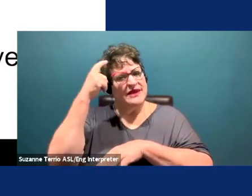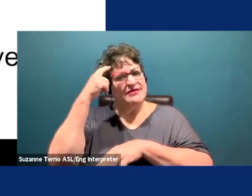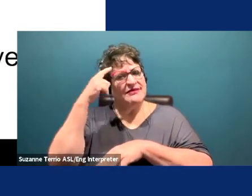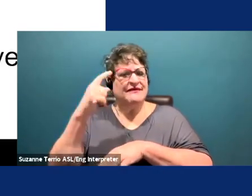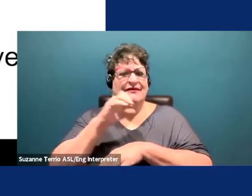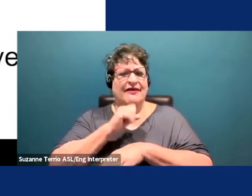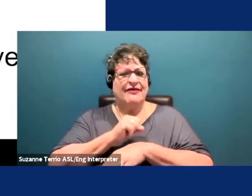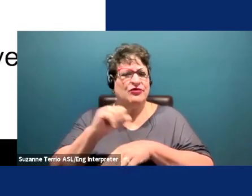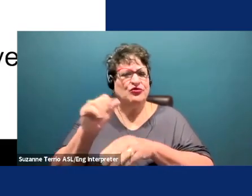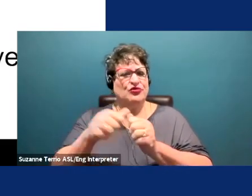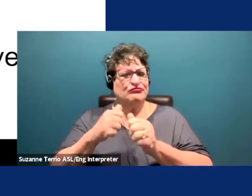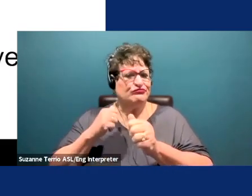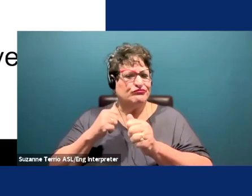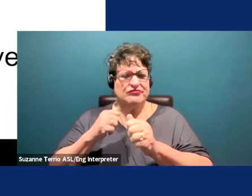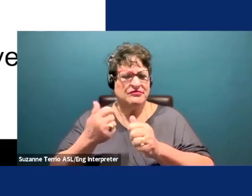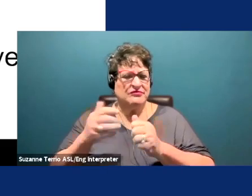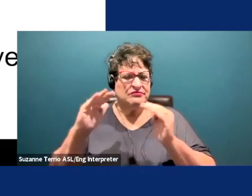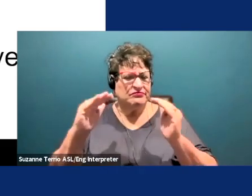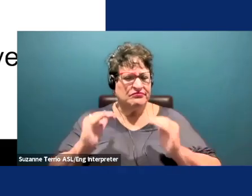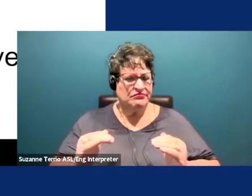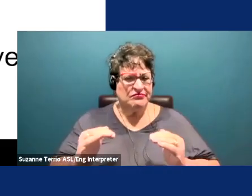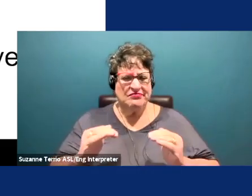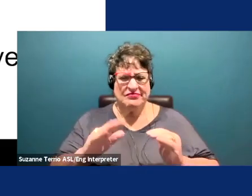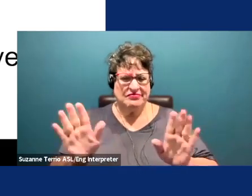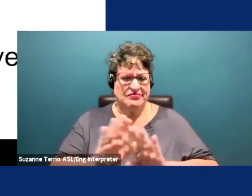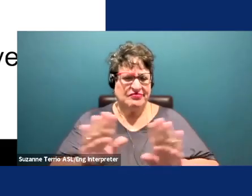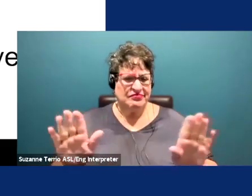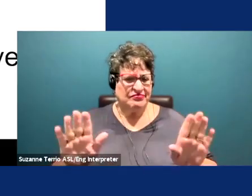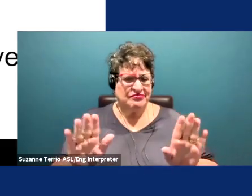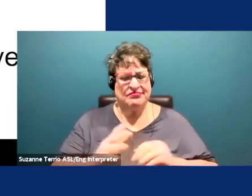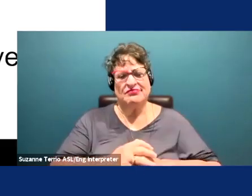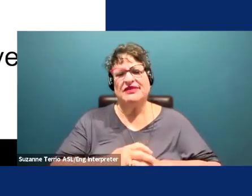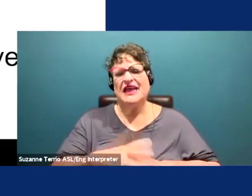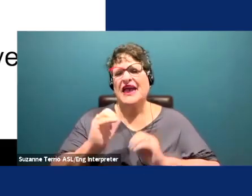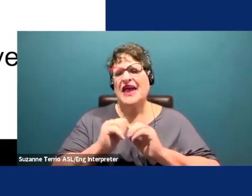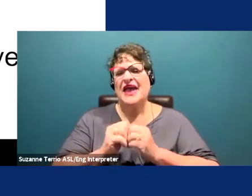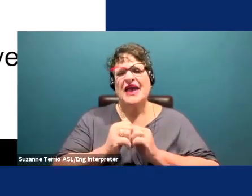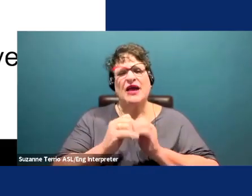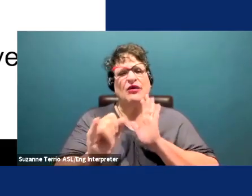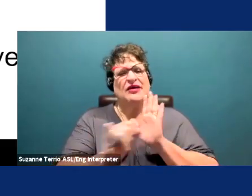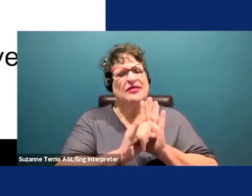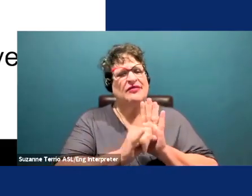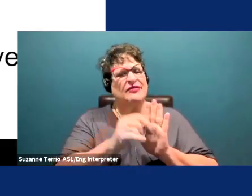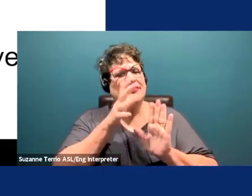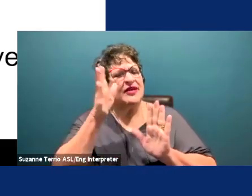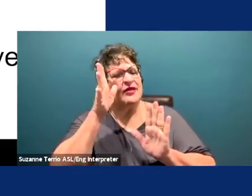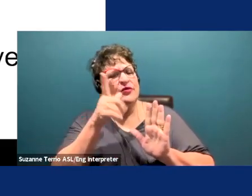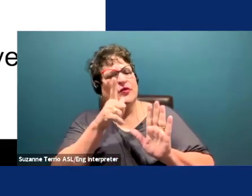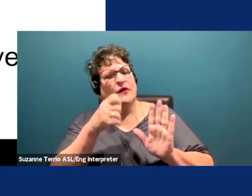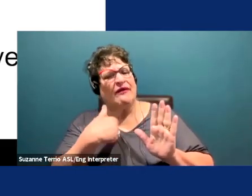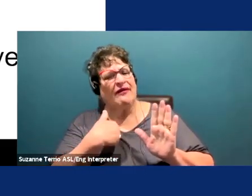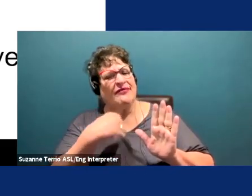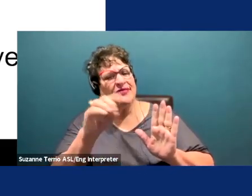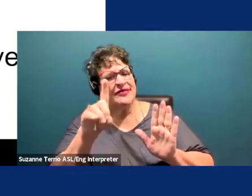Next, we're going to talk about how you identify parents with disabilities. Sometimes people have a disability label or